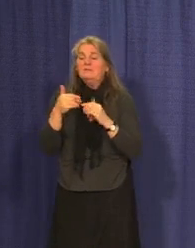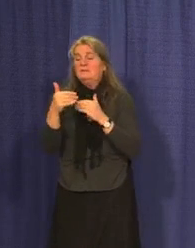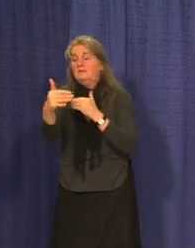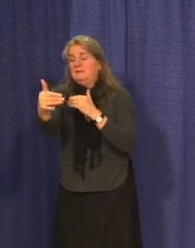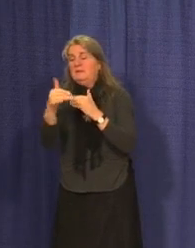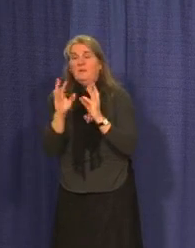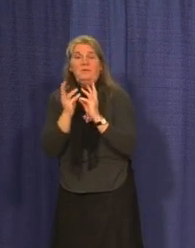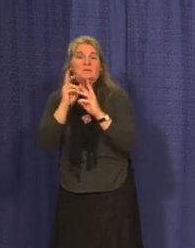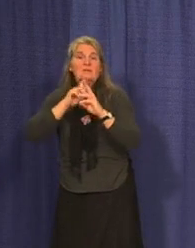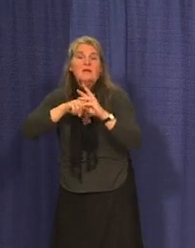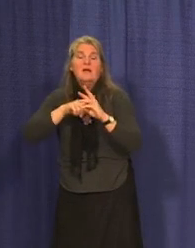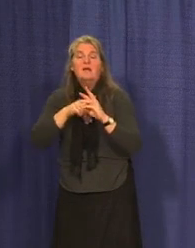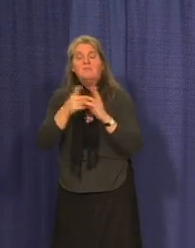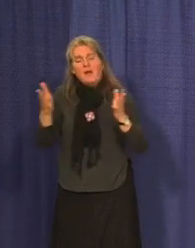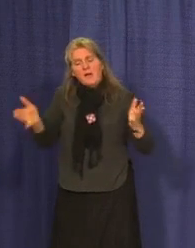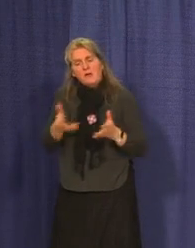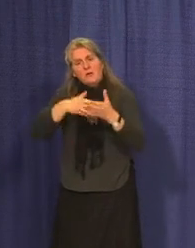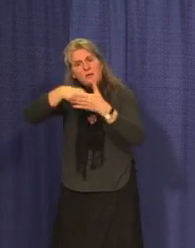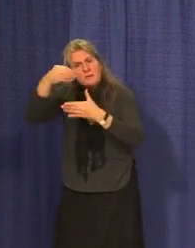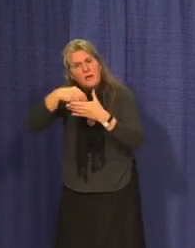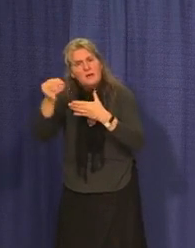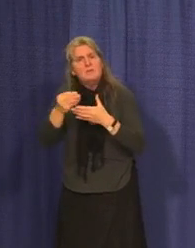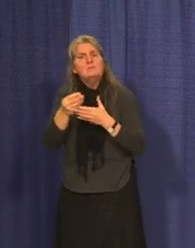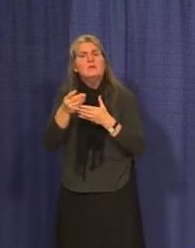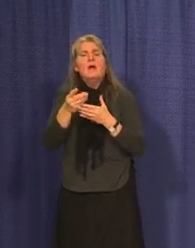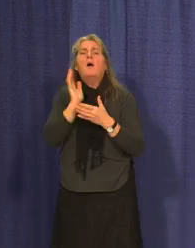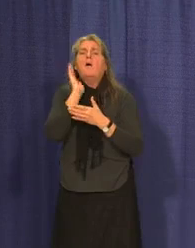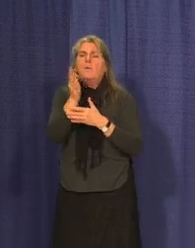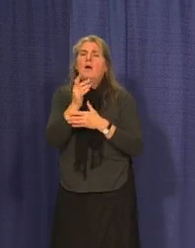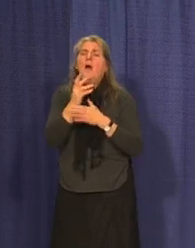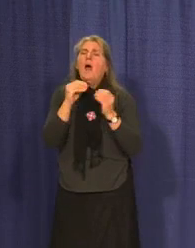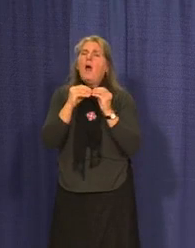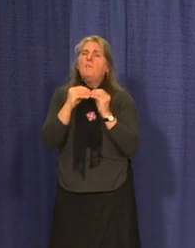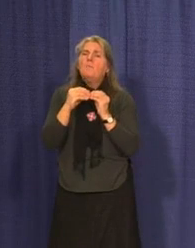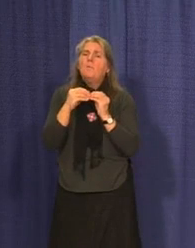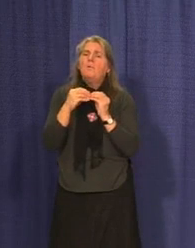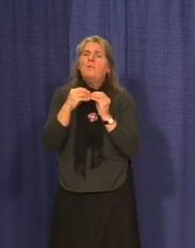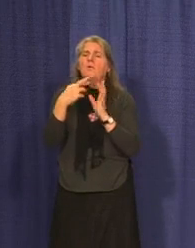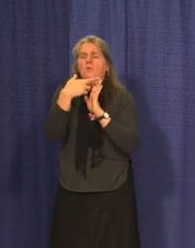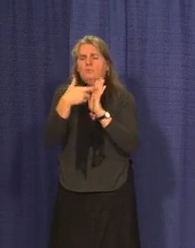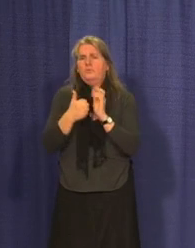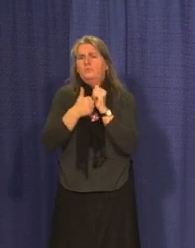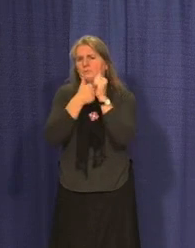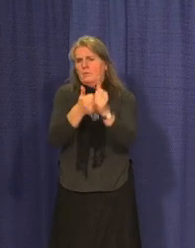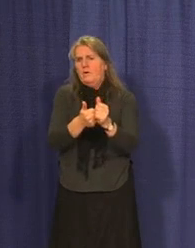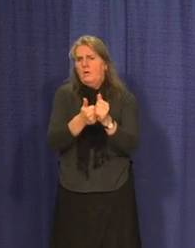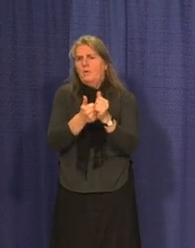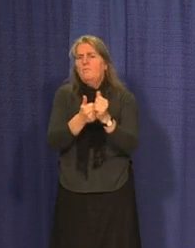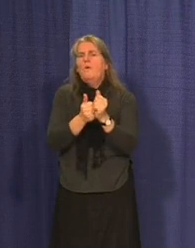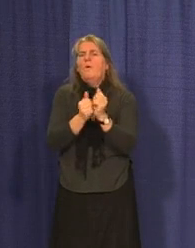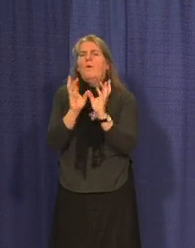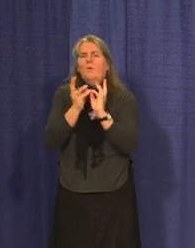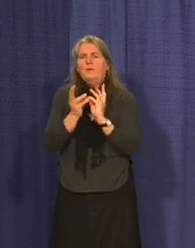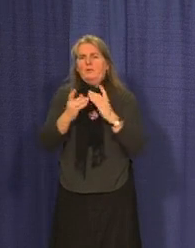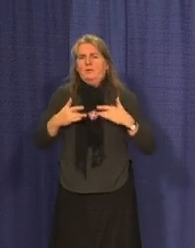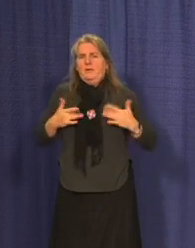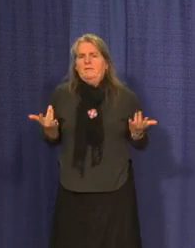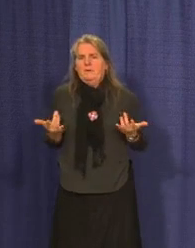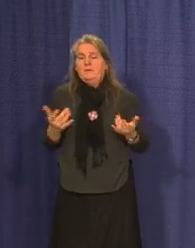As the winter months continue to keep encouraging eyes outside, we will be releasing COVID-19 guidelines specific to winter